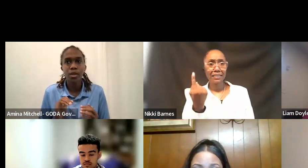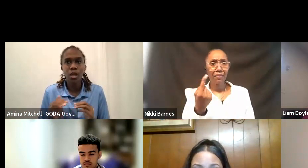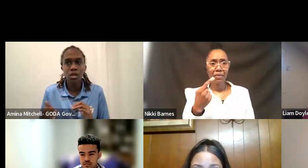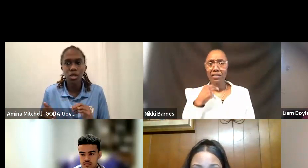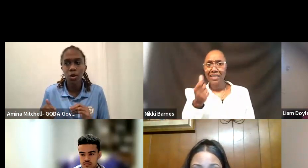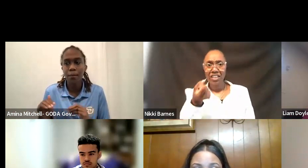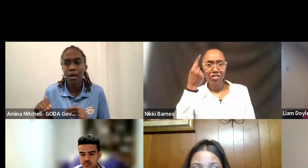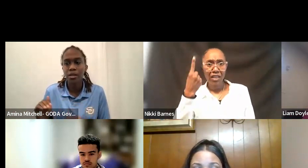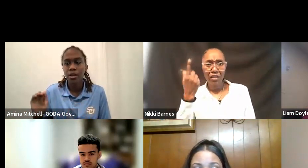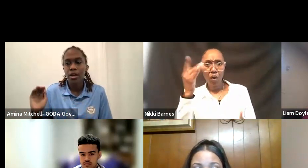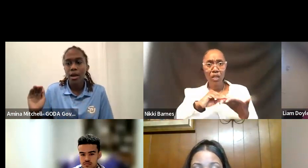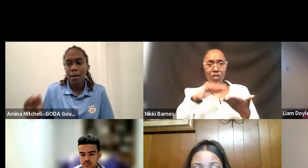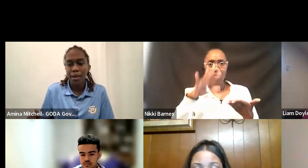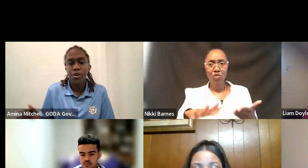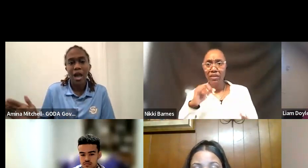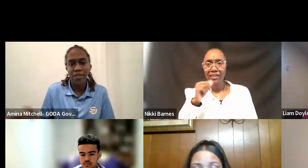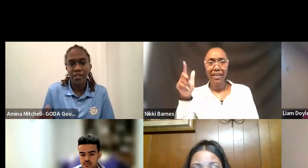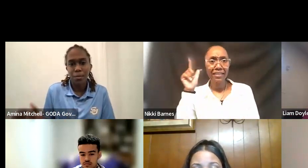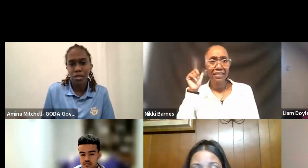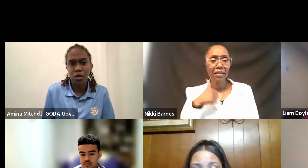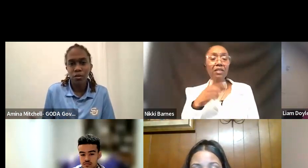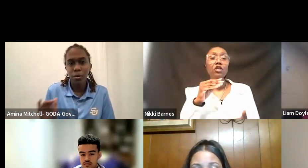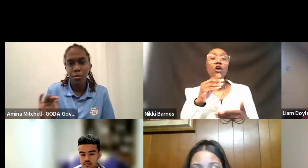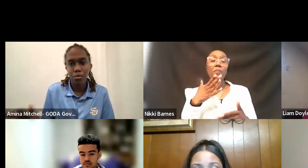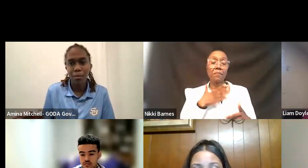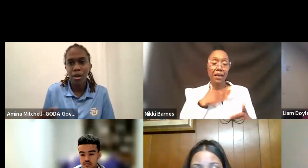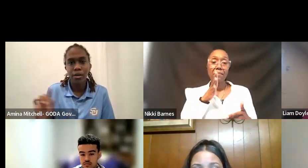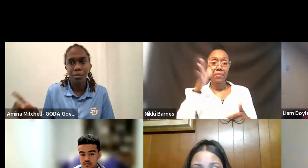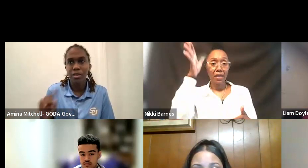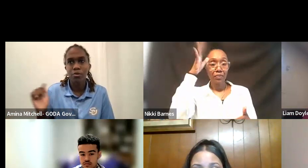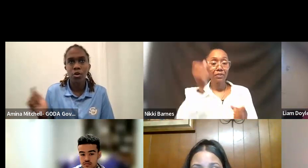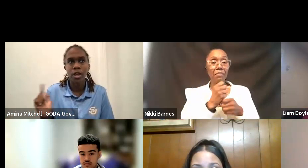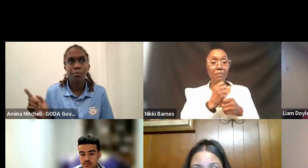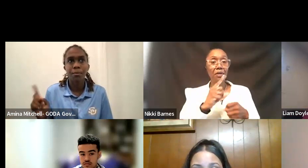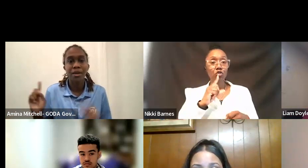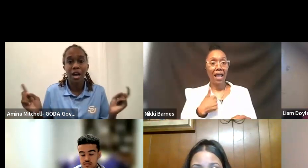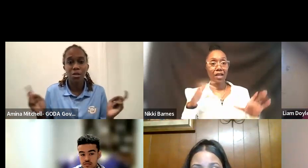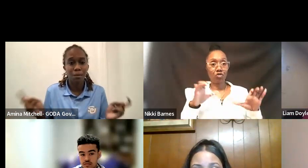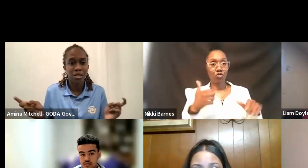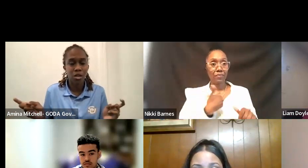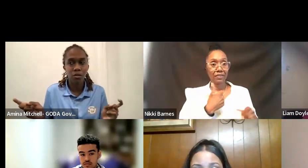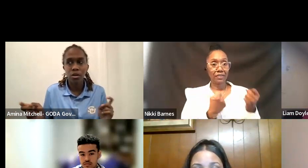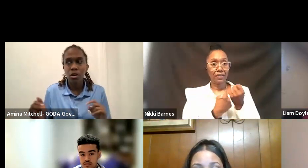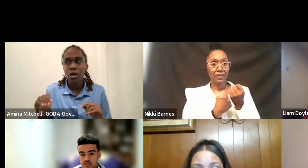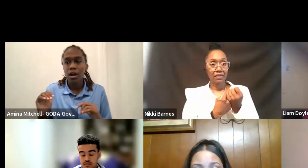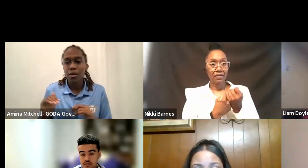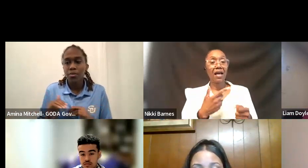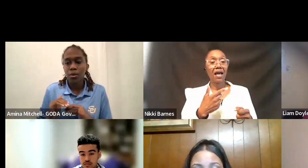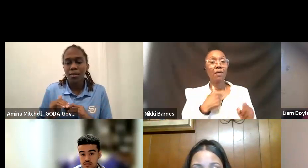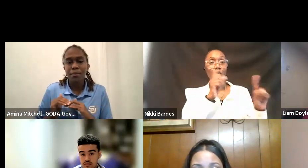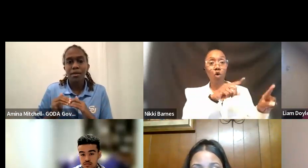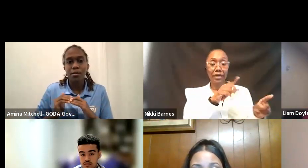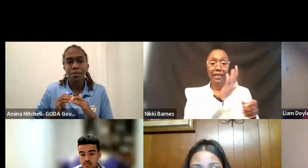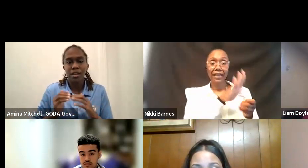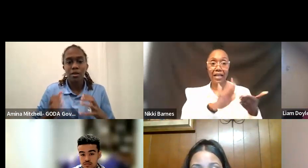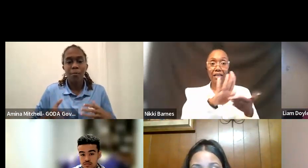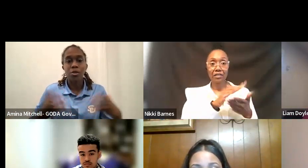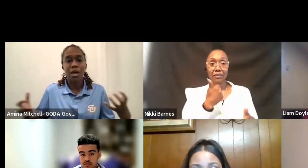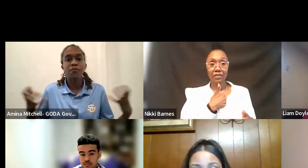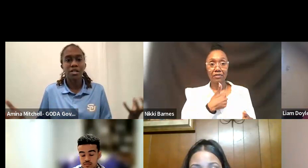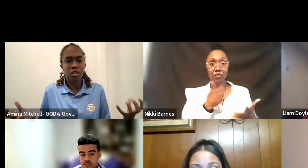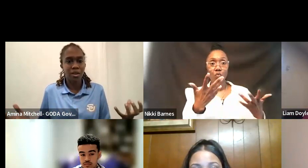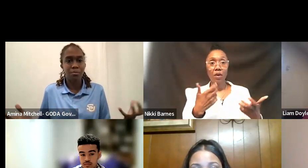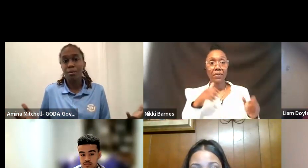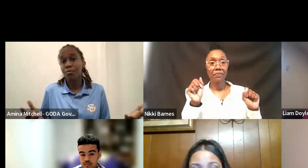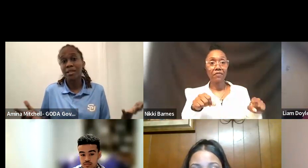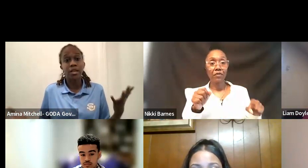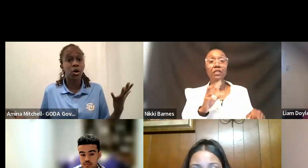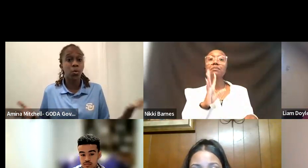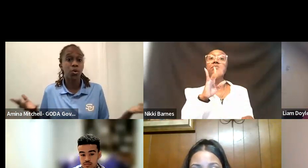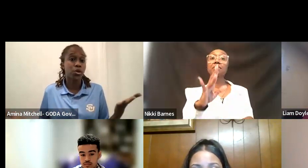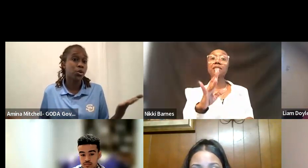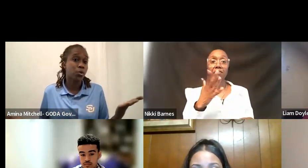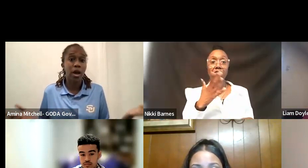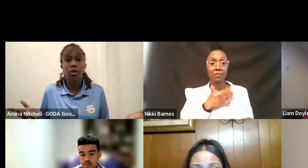So my pen, make sure I advocate for myself. Primarily going up and being in college by myself. They want me to be able to speak up for myself because people.